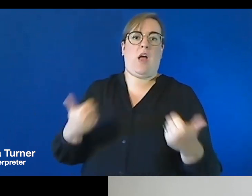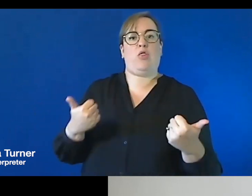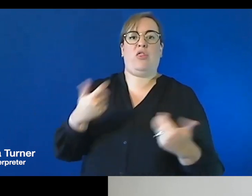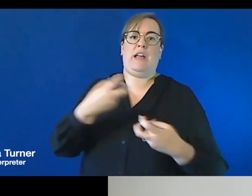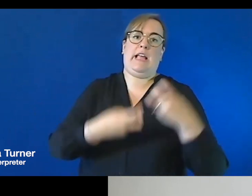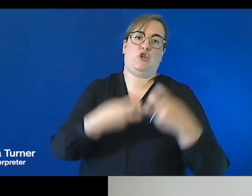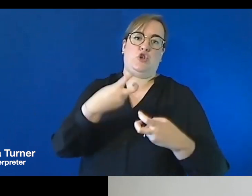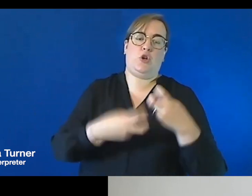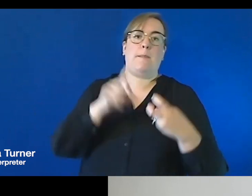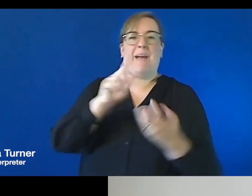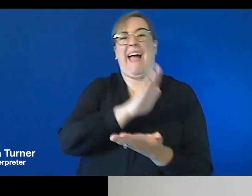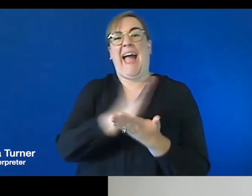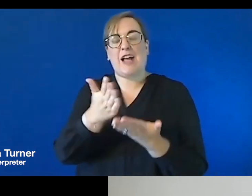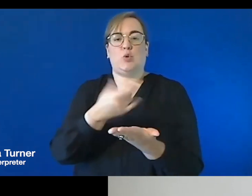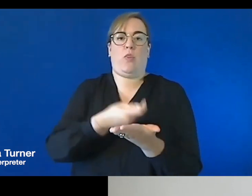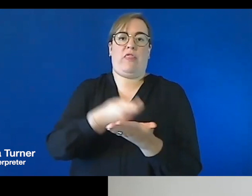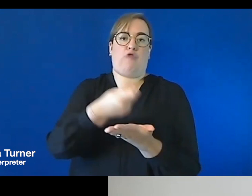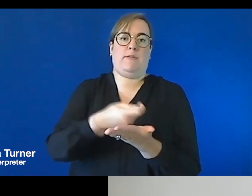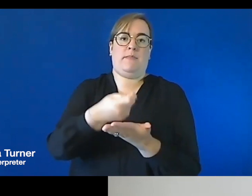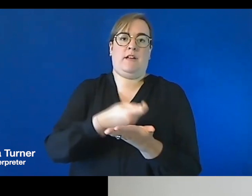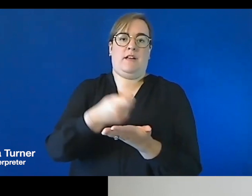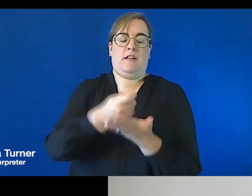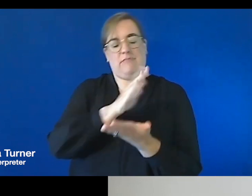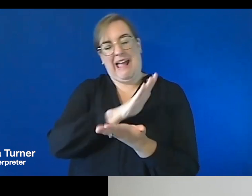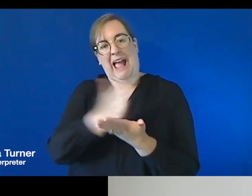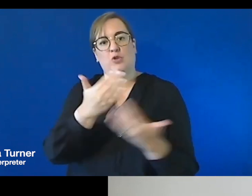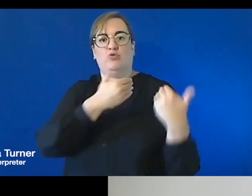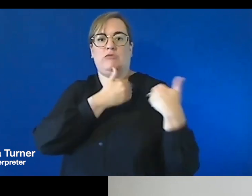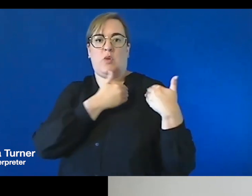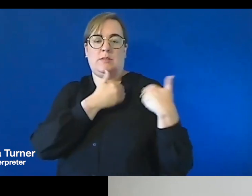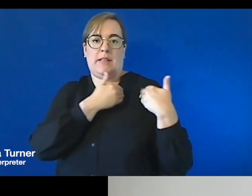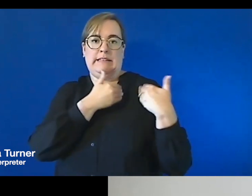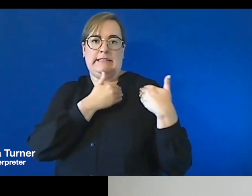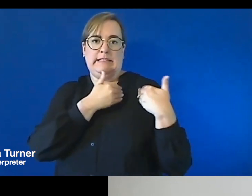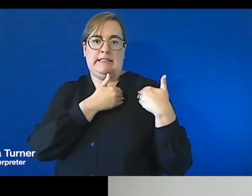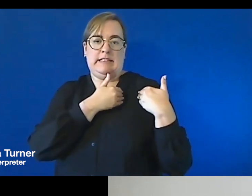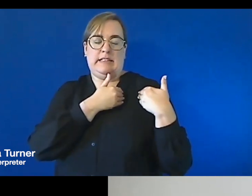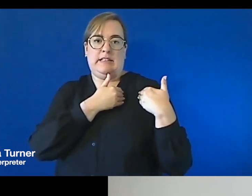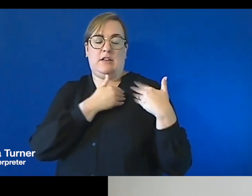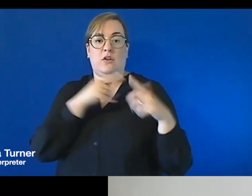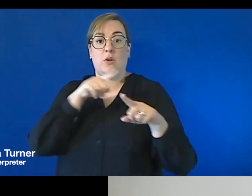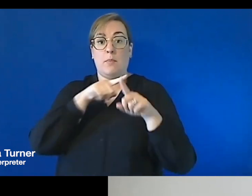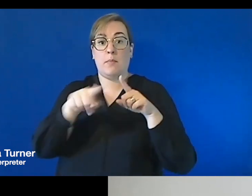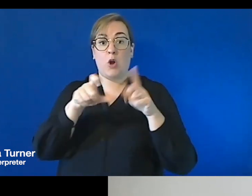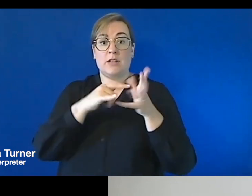therapy and actual responsibility for result because in most cases solutions I've seen before